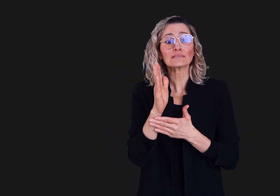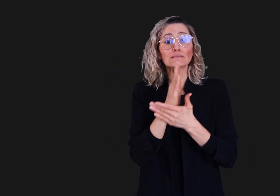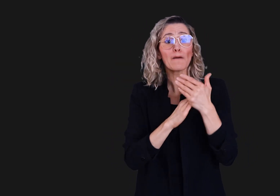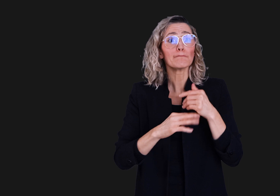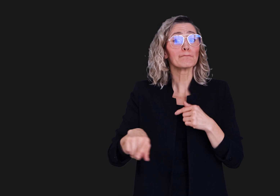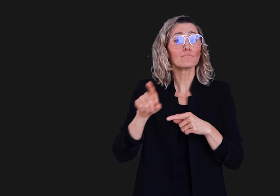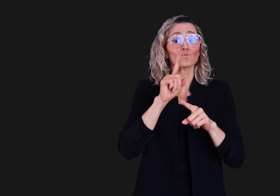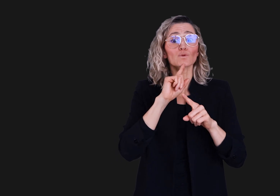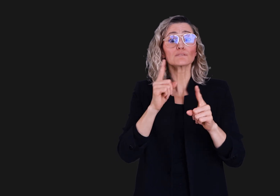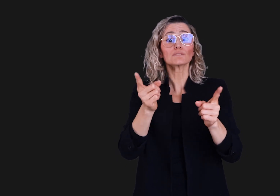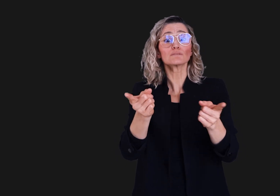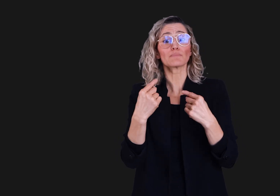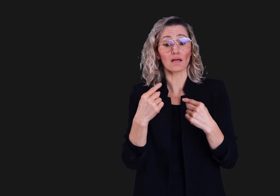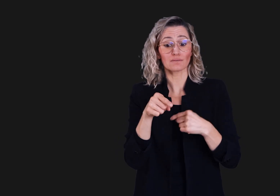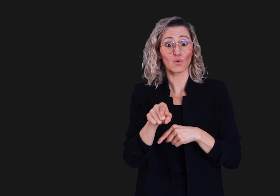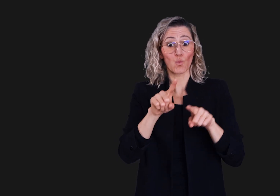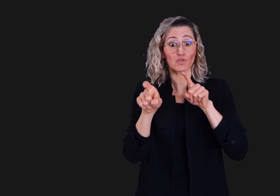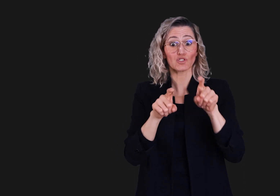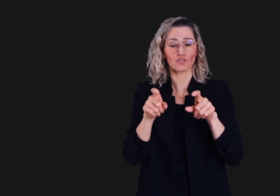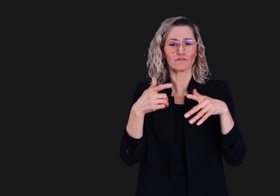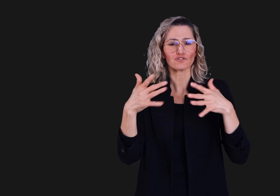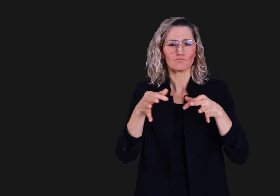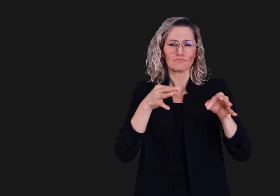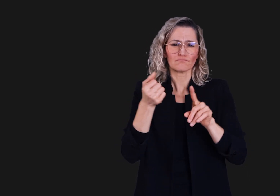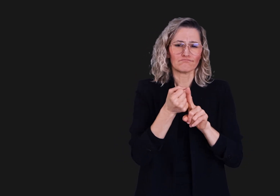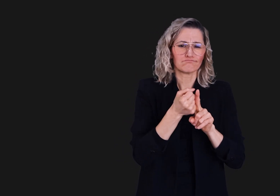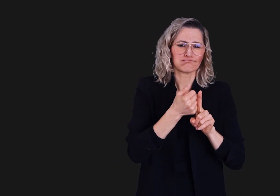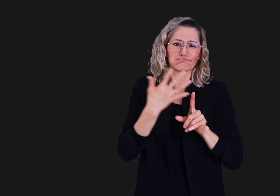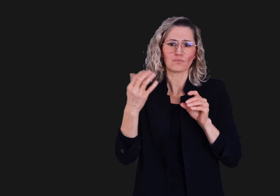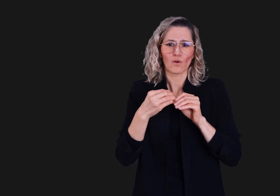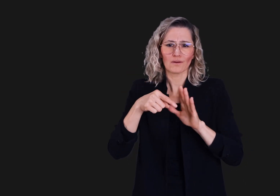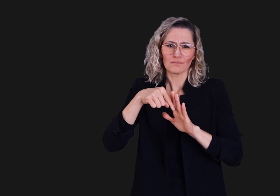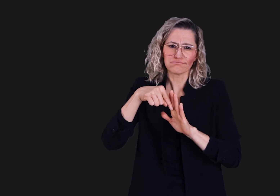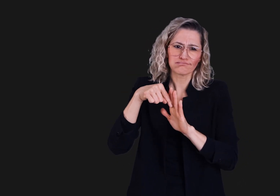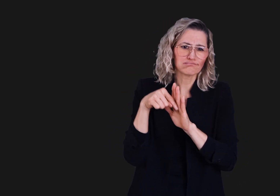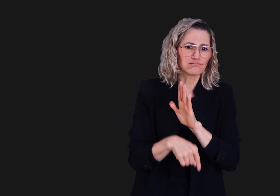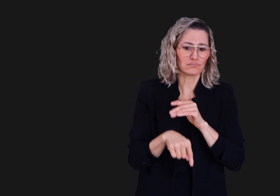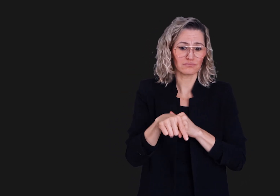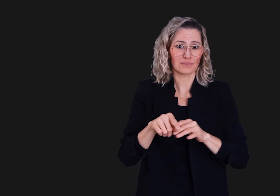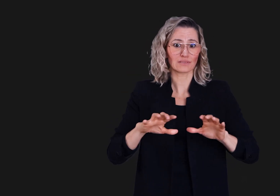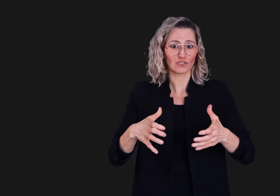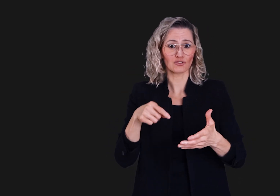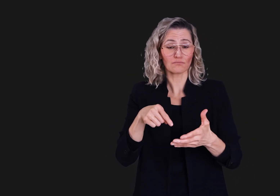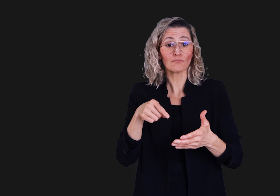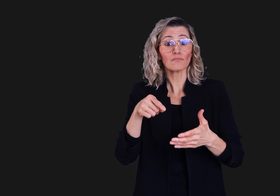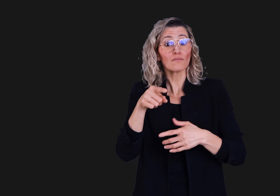Some of the responses to these questions are described in more detail in this section.